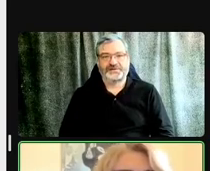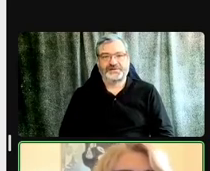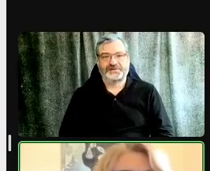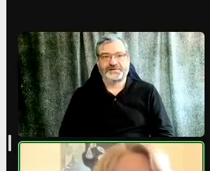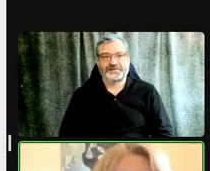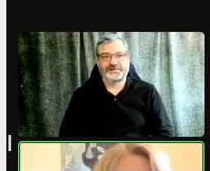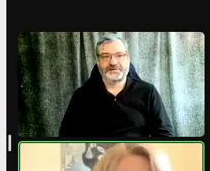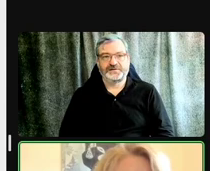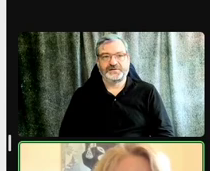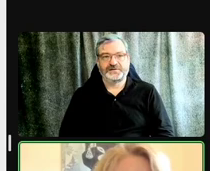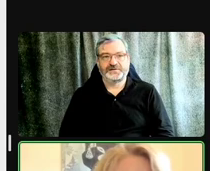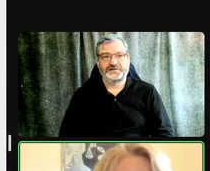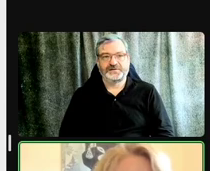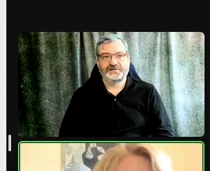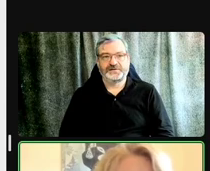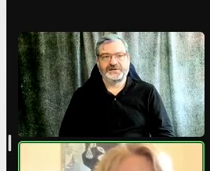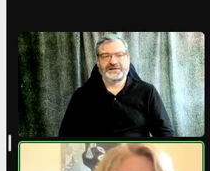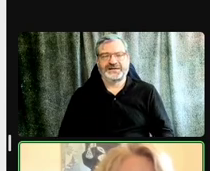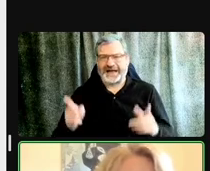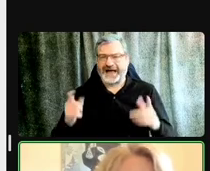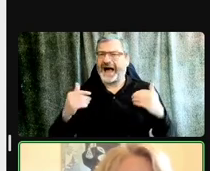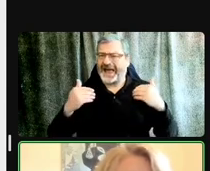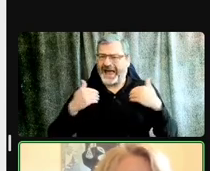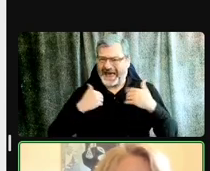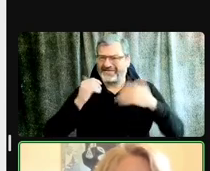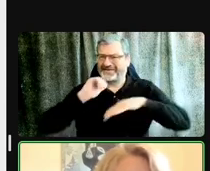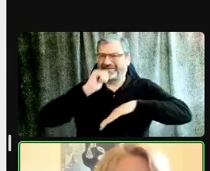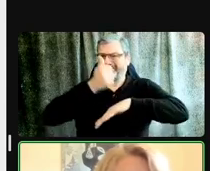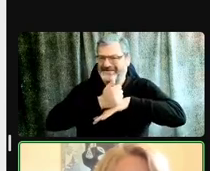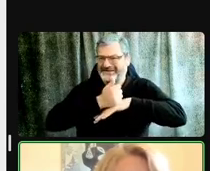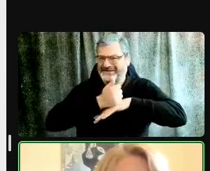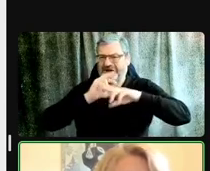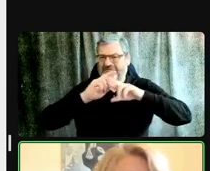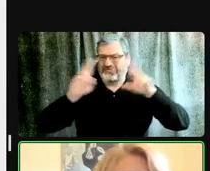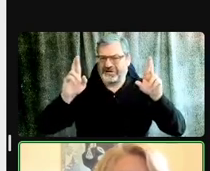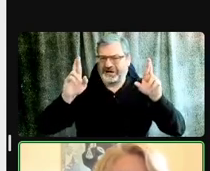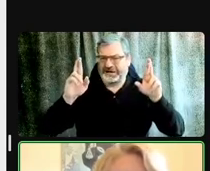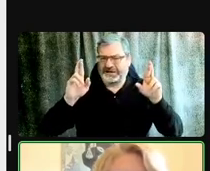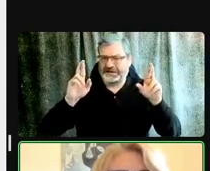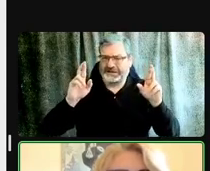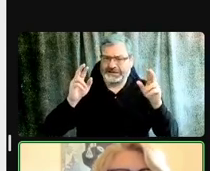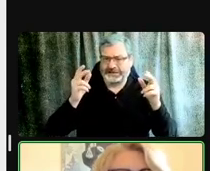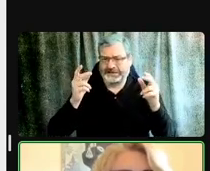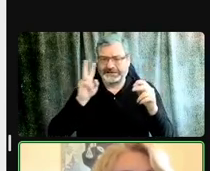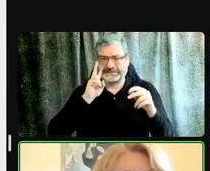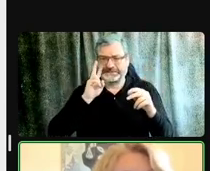I had this. Let me see.